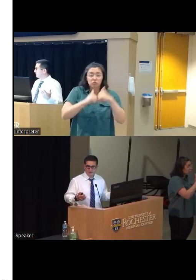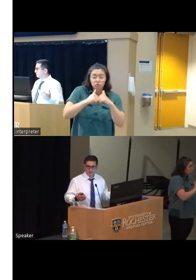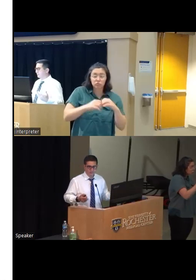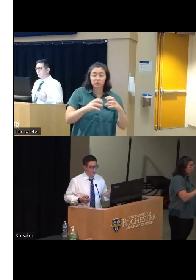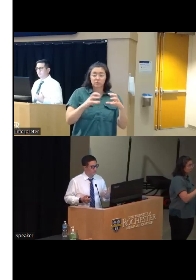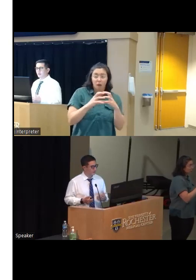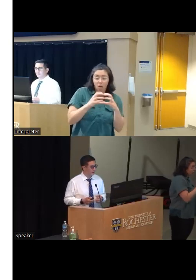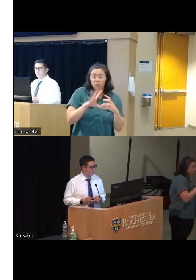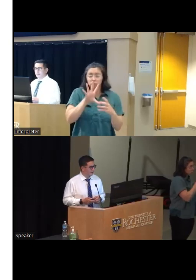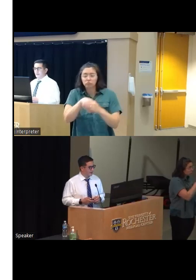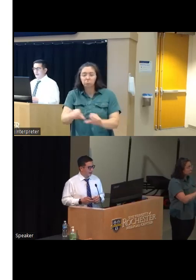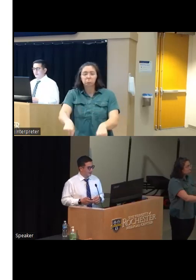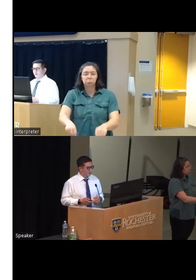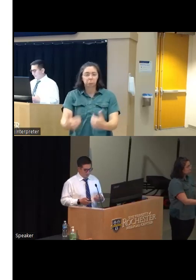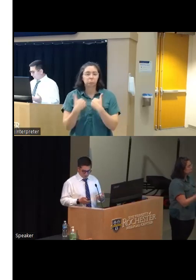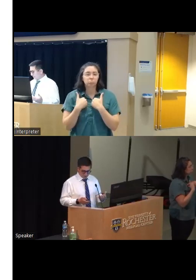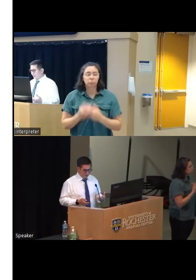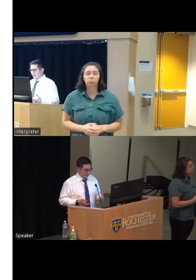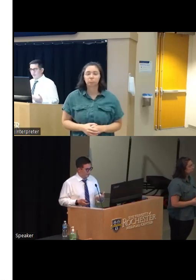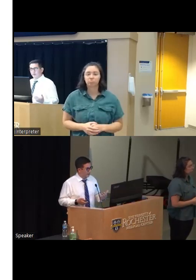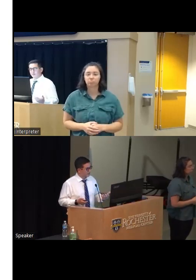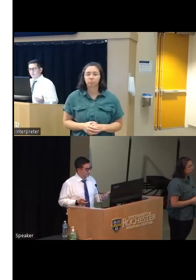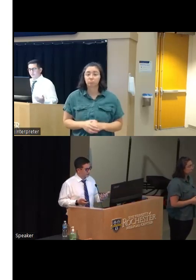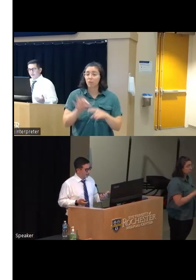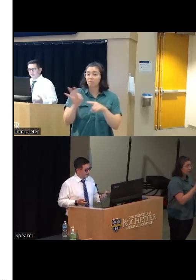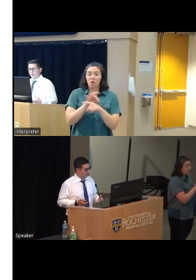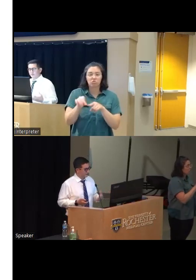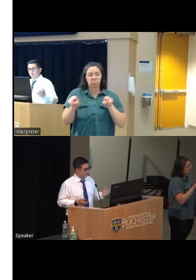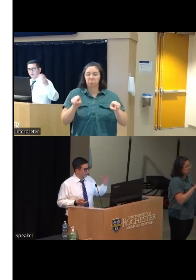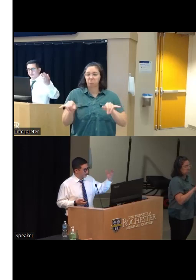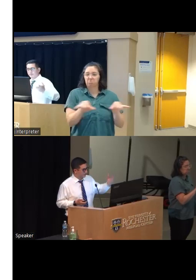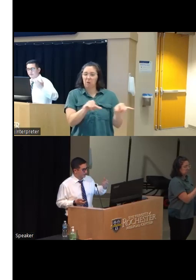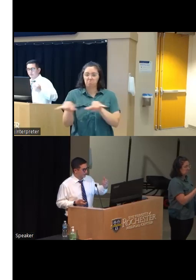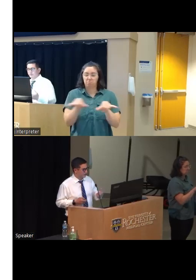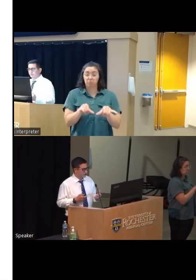that are found in both and they function in a very similar fashion and you know receiving information